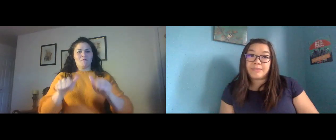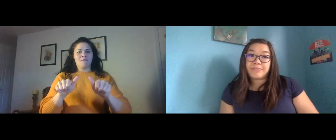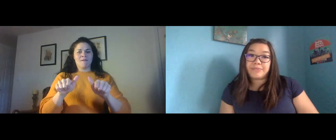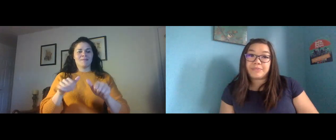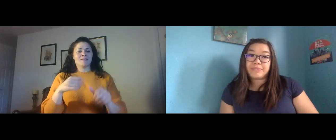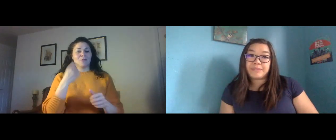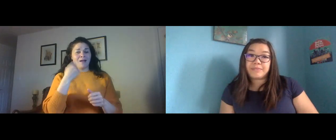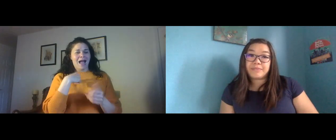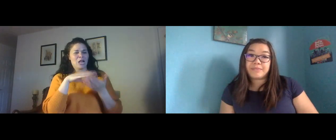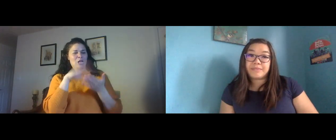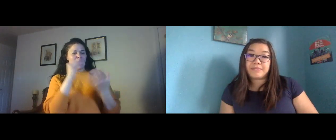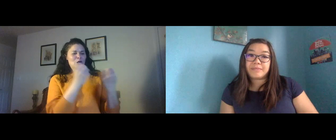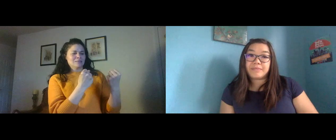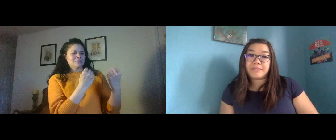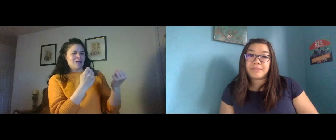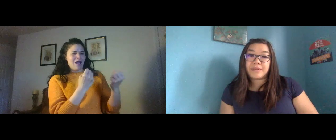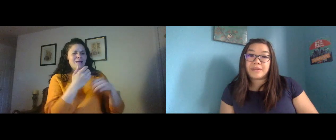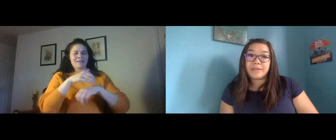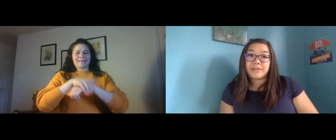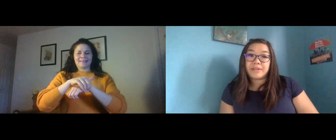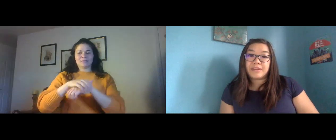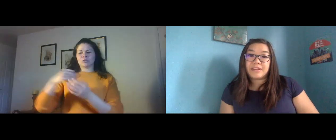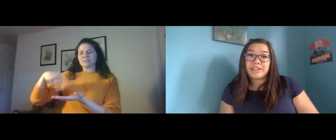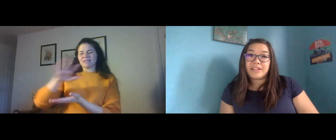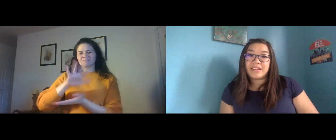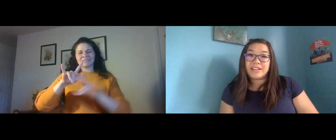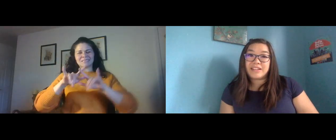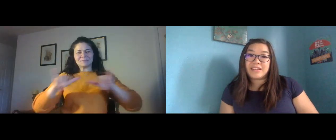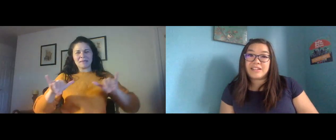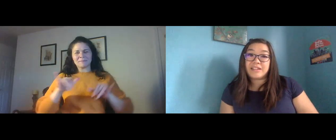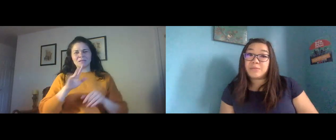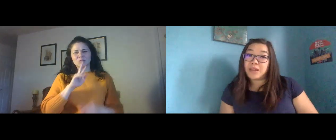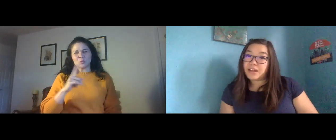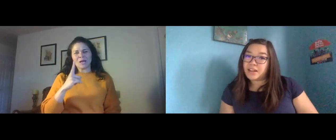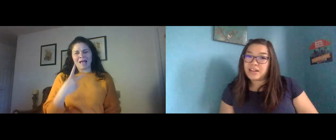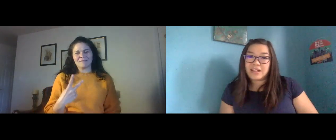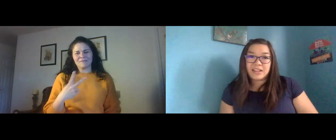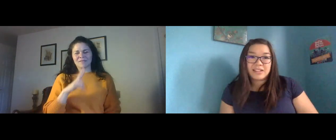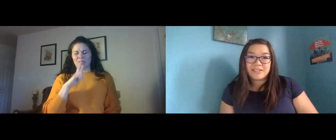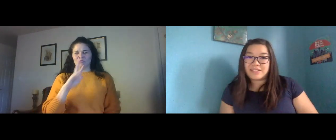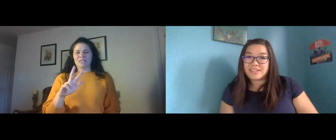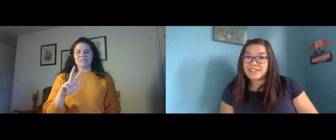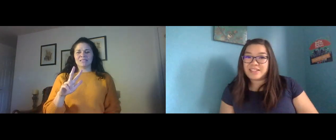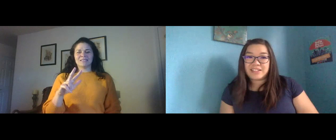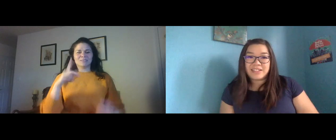My parents said they’d give it a shot--so I learned sign, English, and dance around the same time-- P: wow!